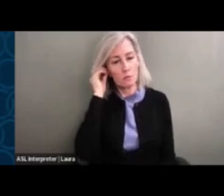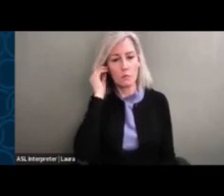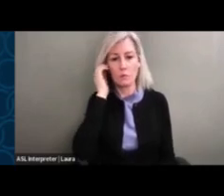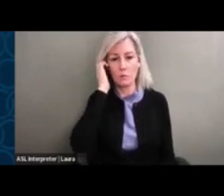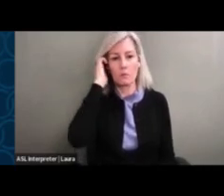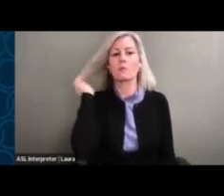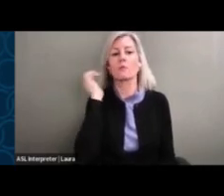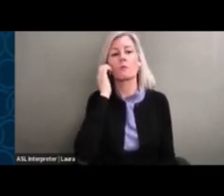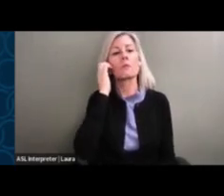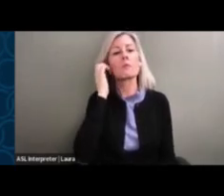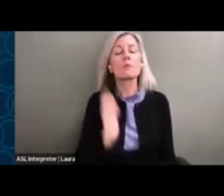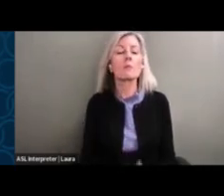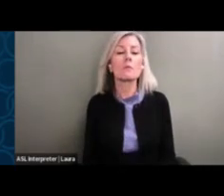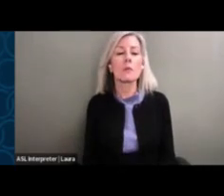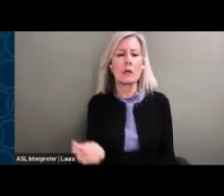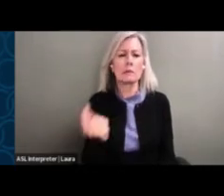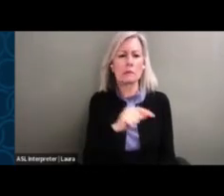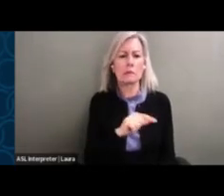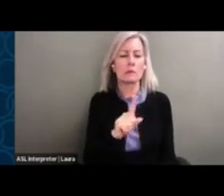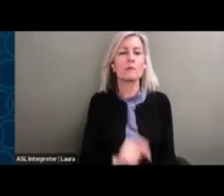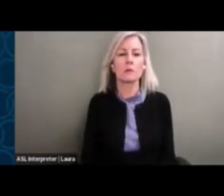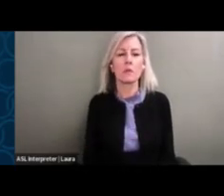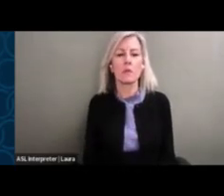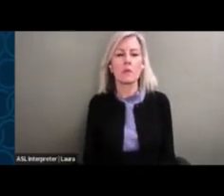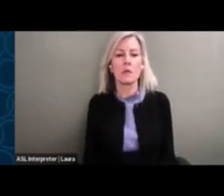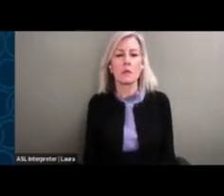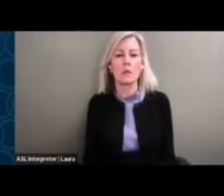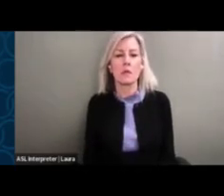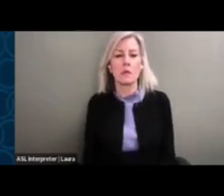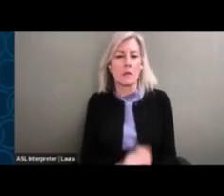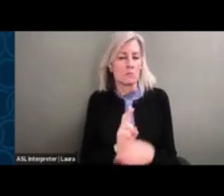more congregate supports.